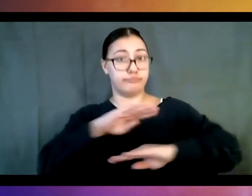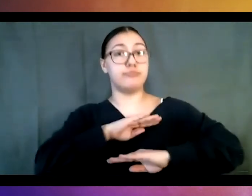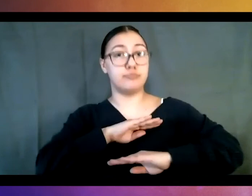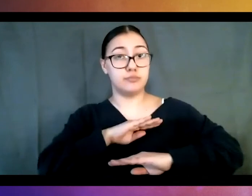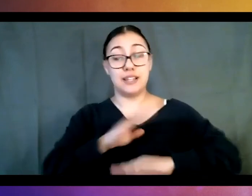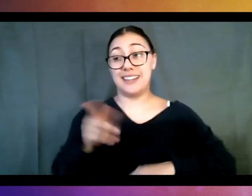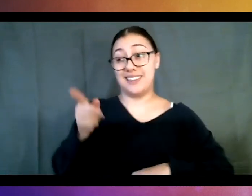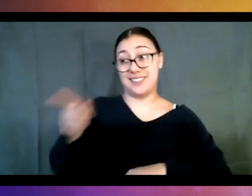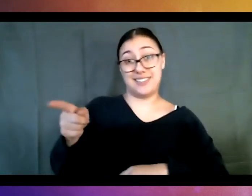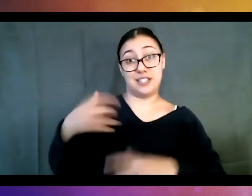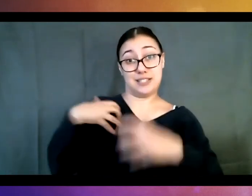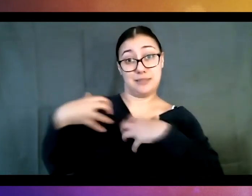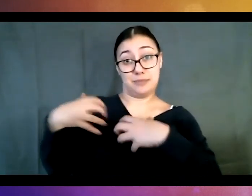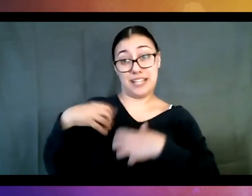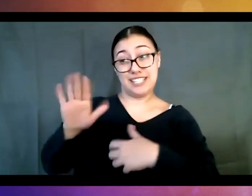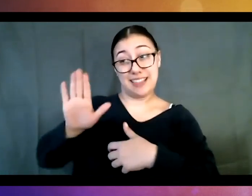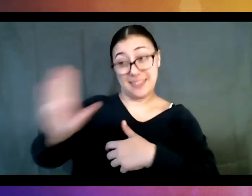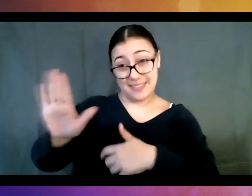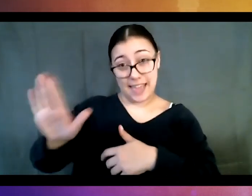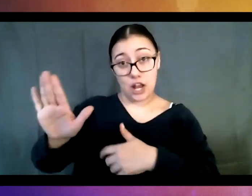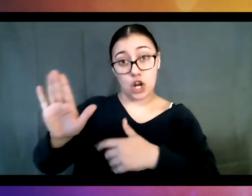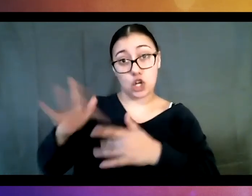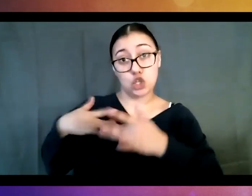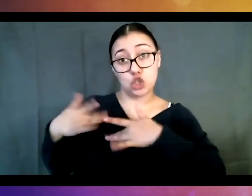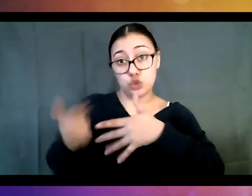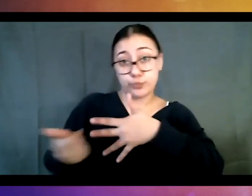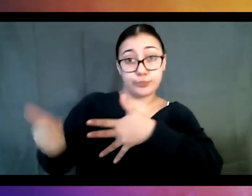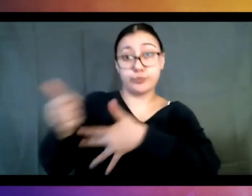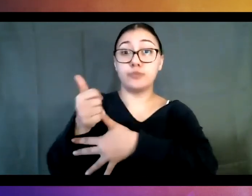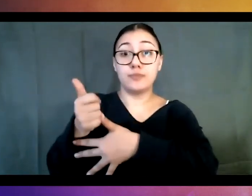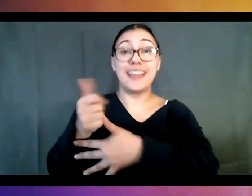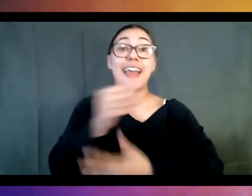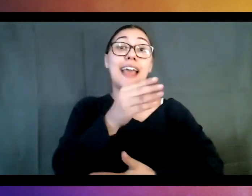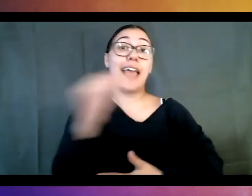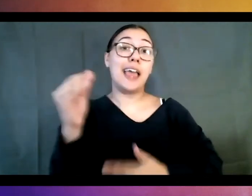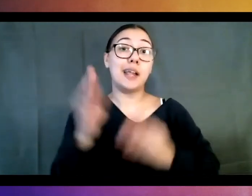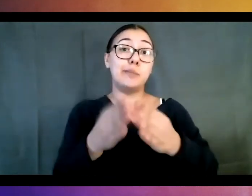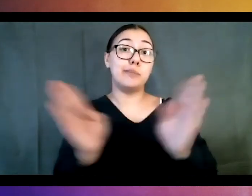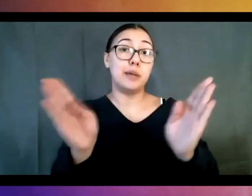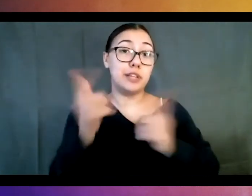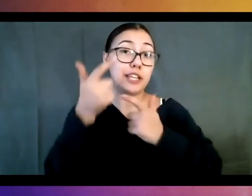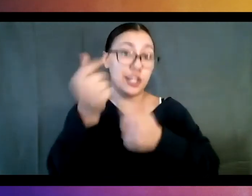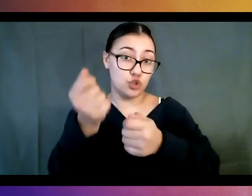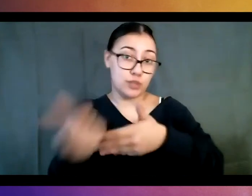and including public interest provisions, such as: training